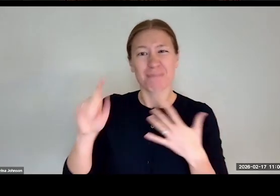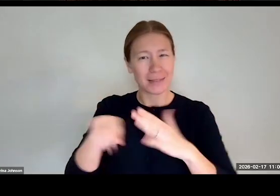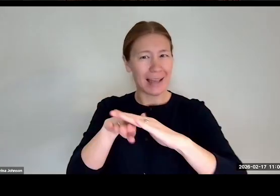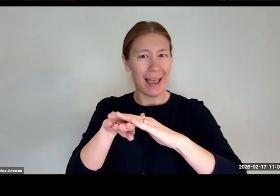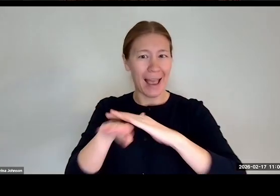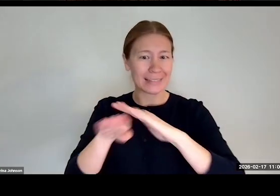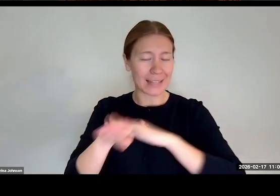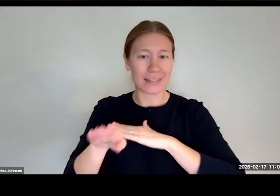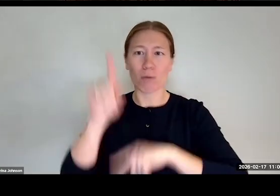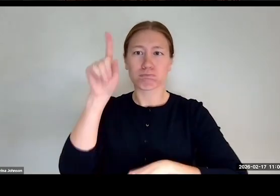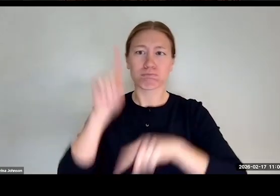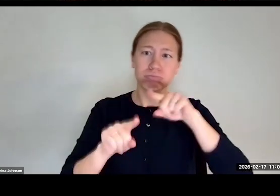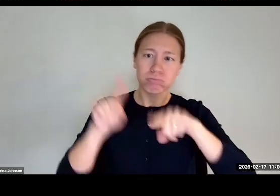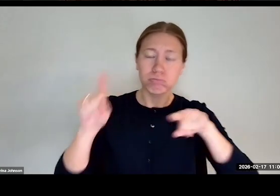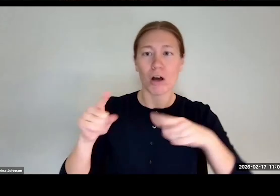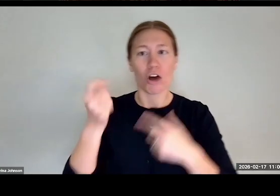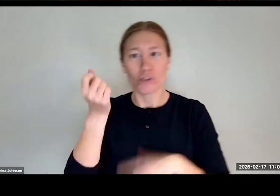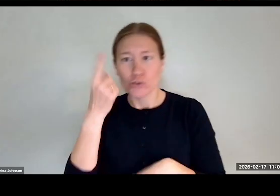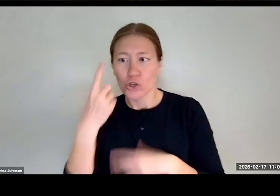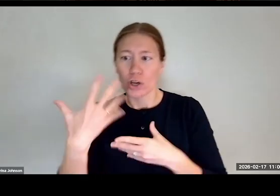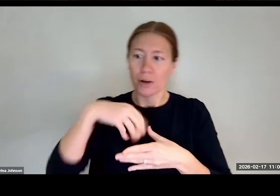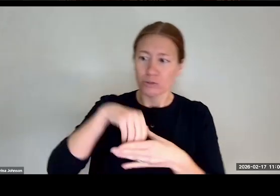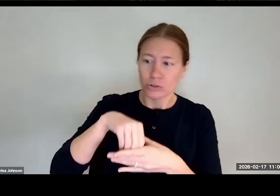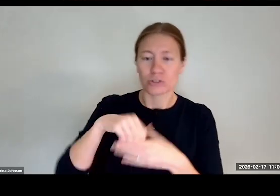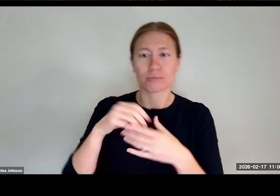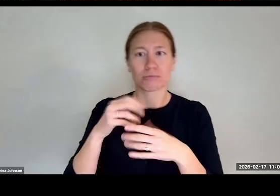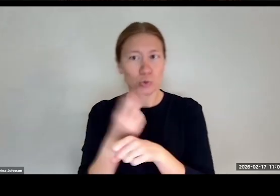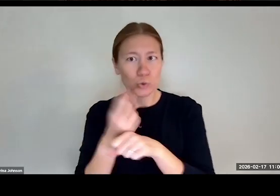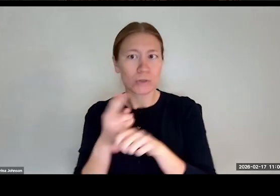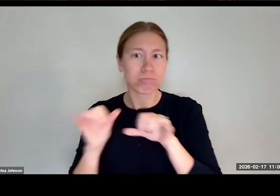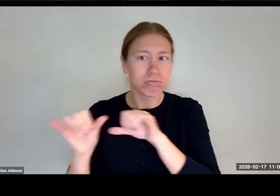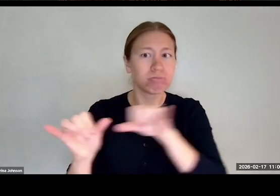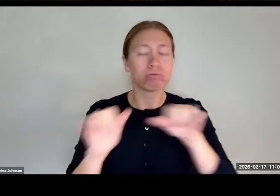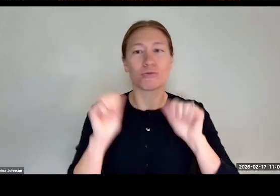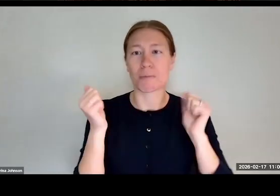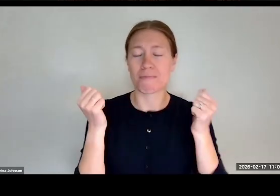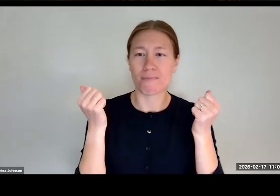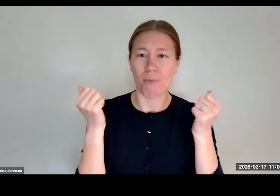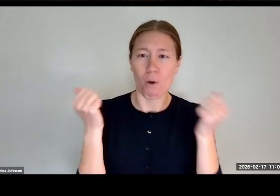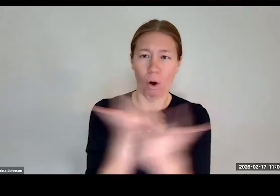participated in, understood by, and made use of by all. And this applies to websites